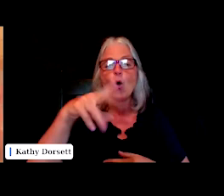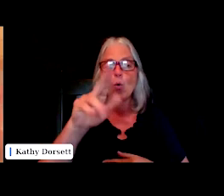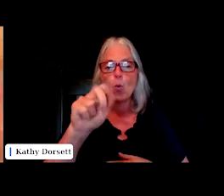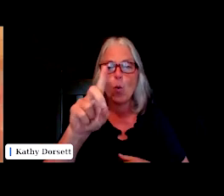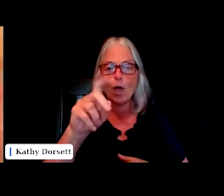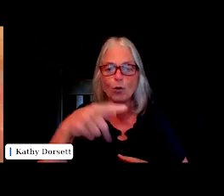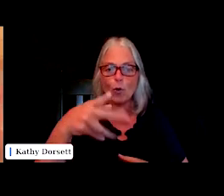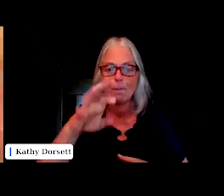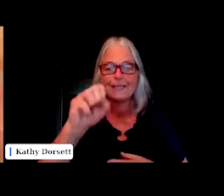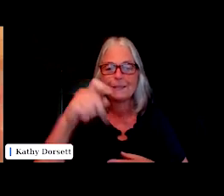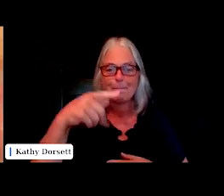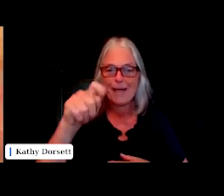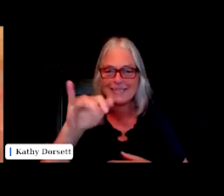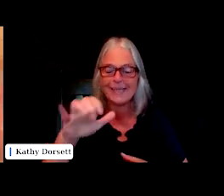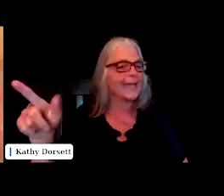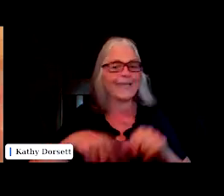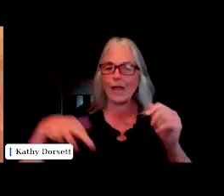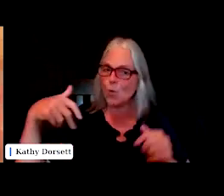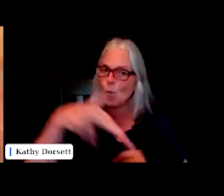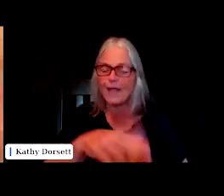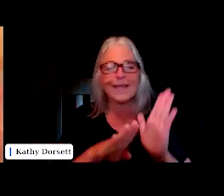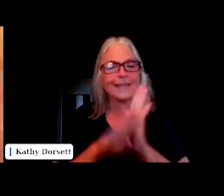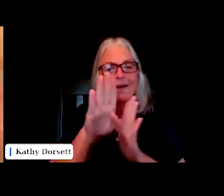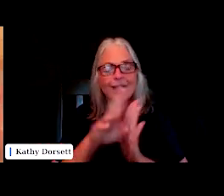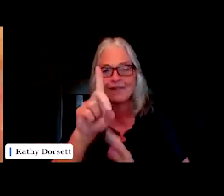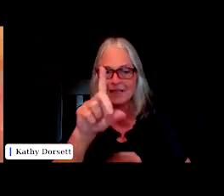He's not an ambulatory. His developmental disabilities.